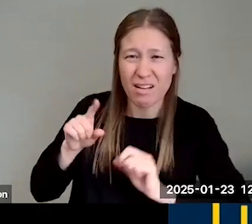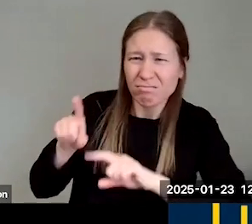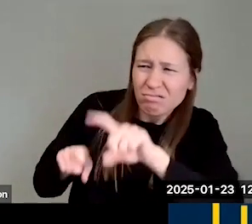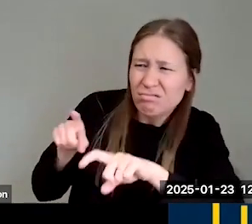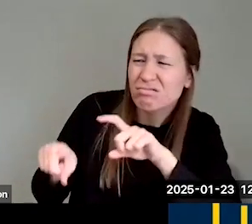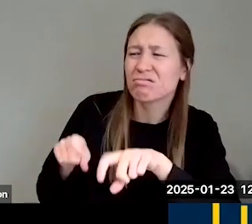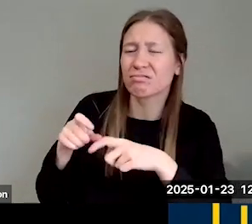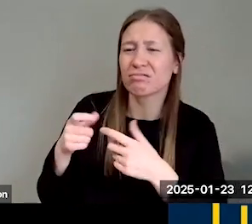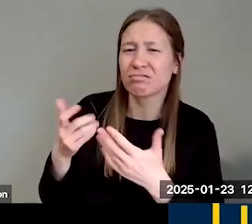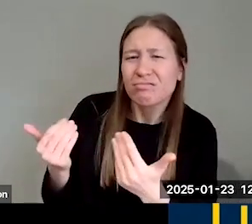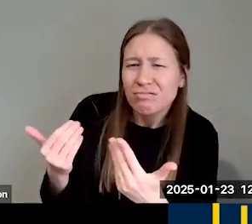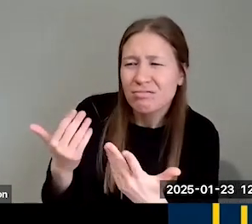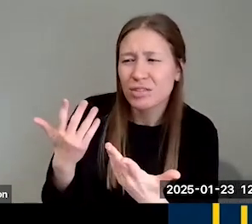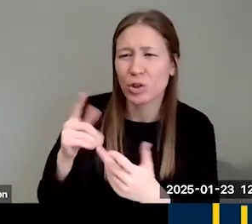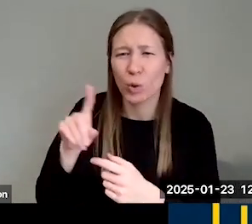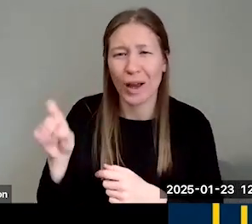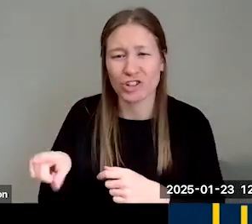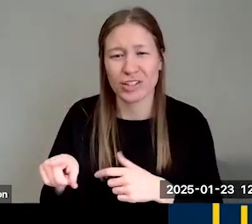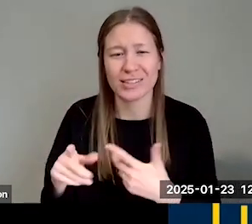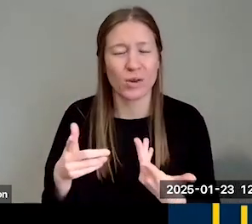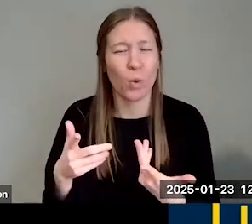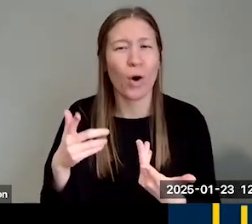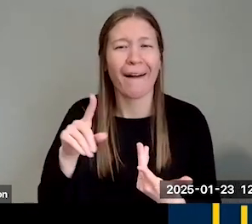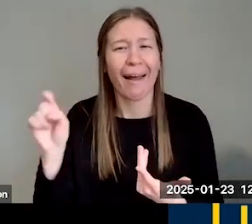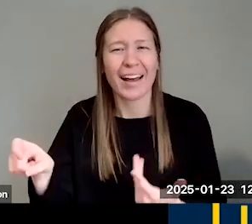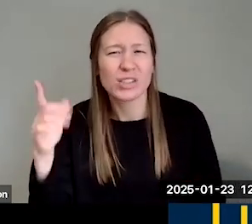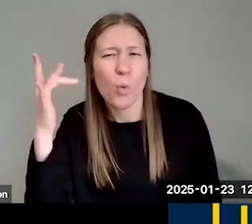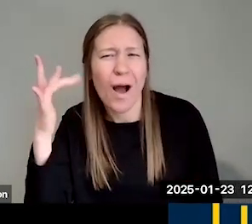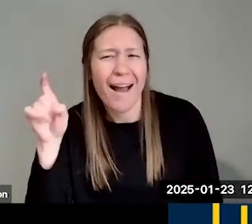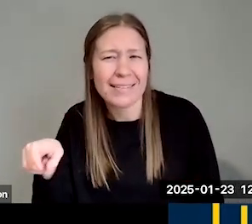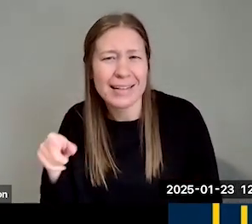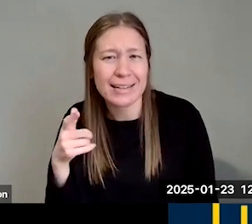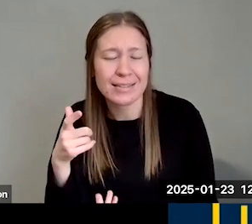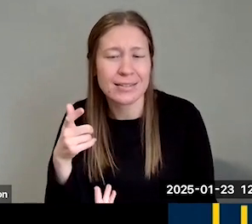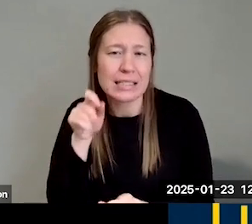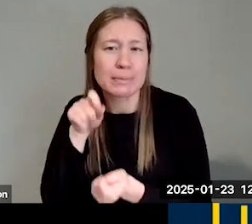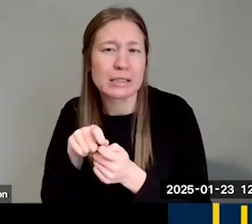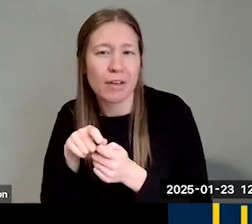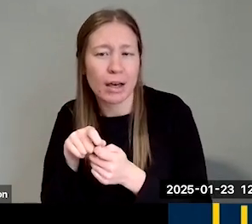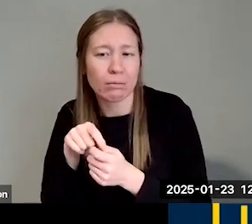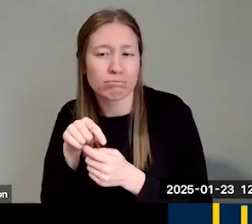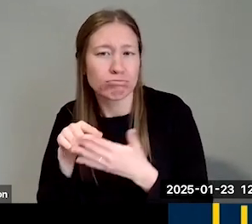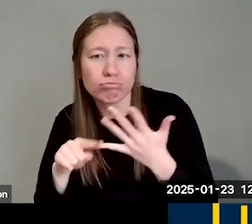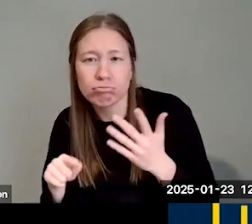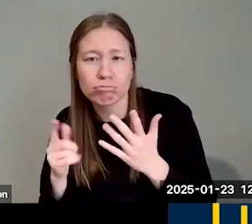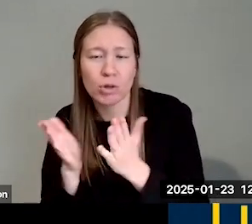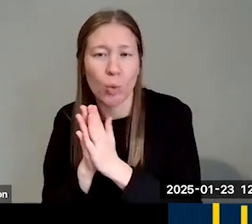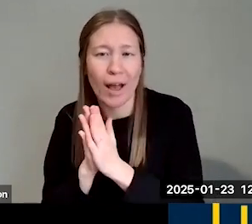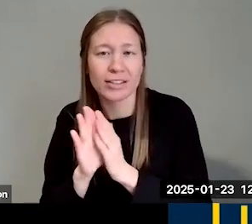or at any time, or question why they need a particular item they've requested, or their lived experience.